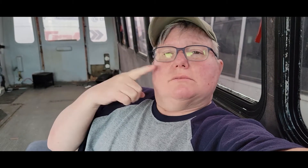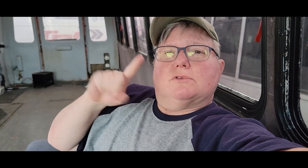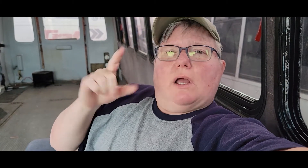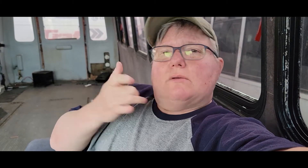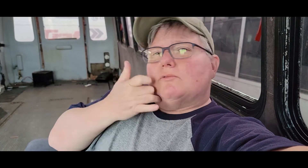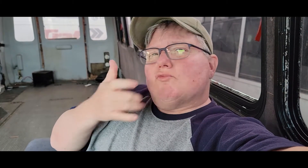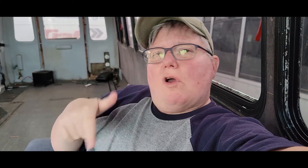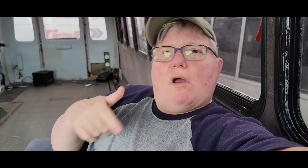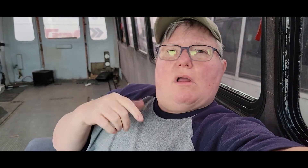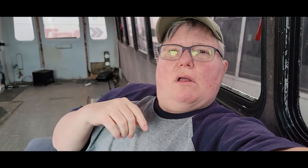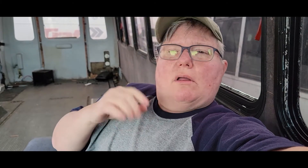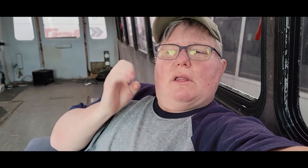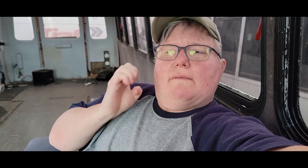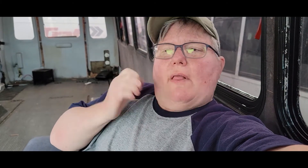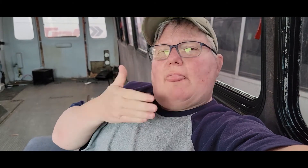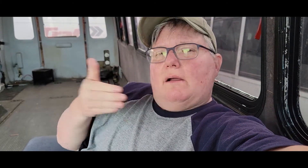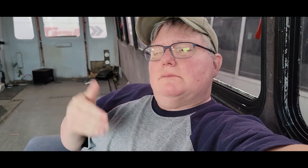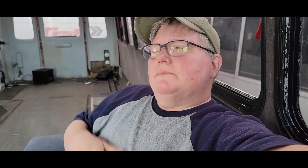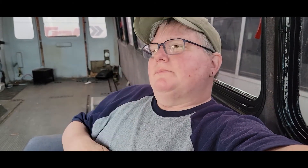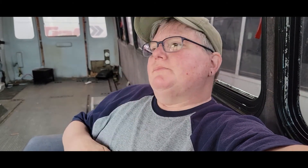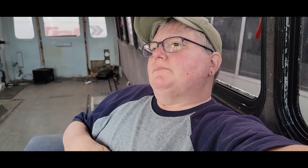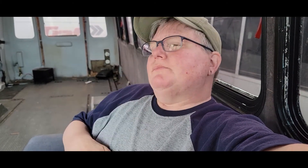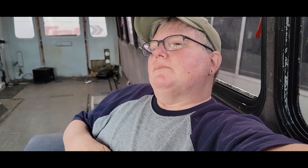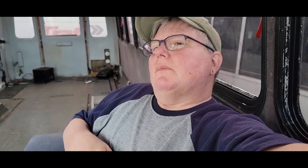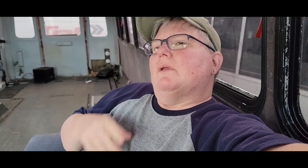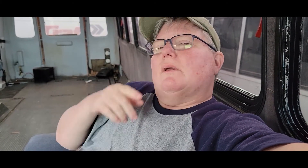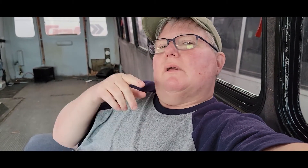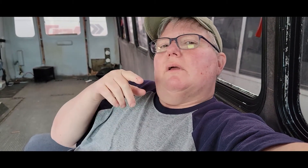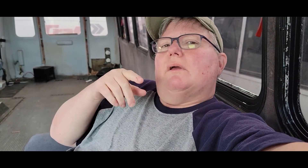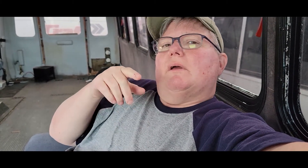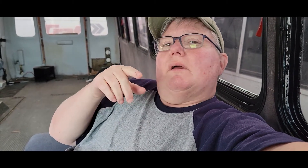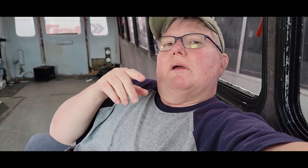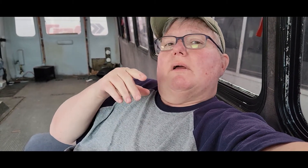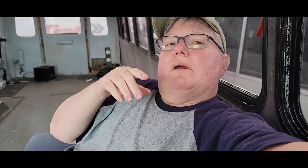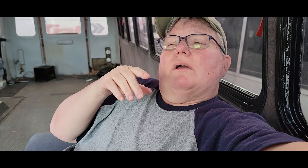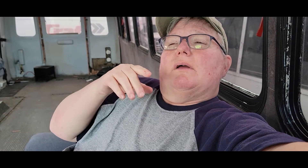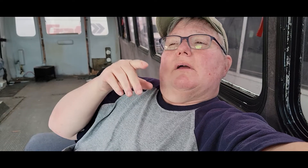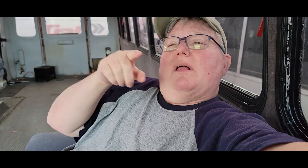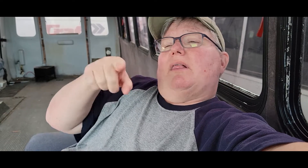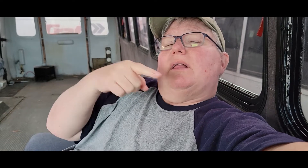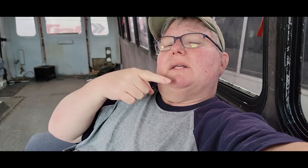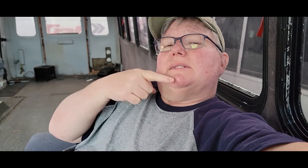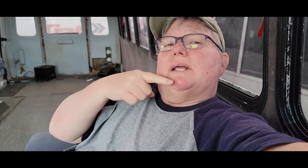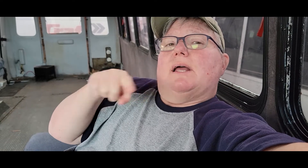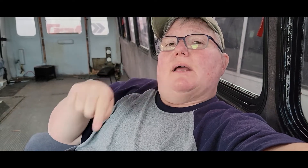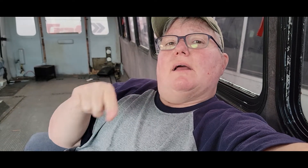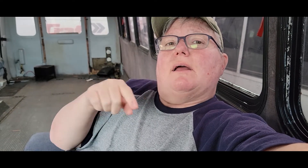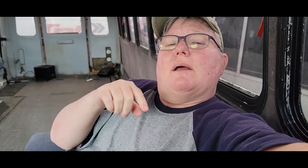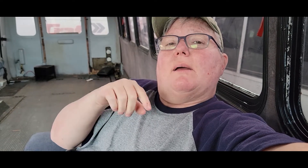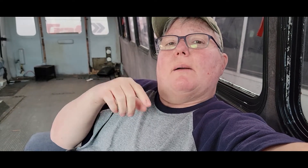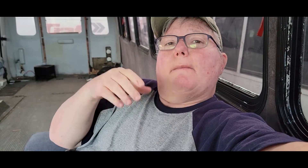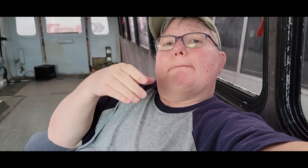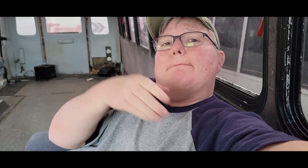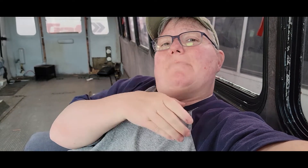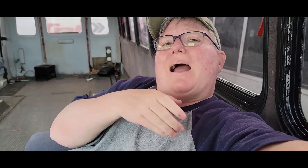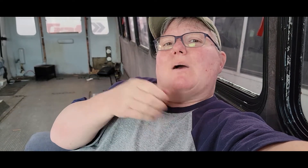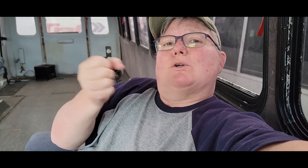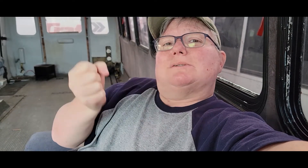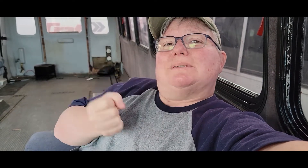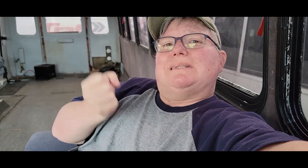you know to get checked out see all the stuff with Eevaa. And they said that the power steering